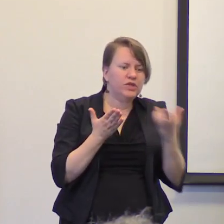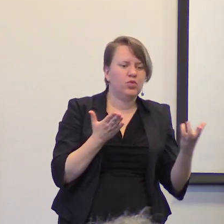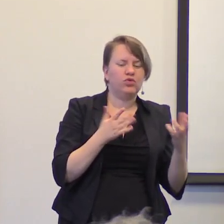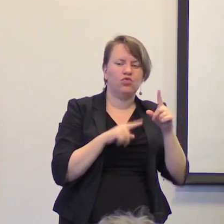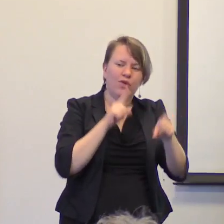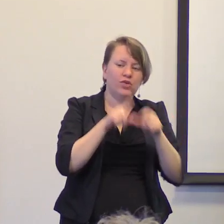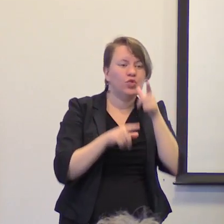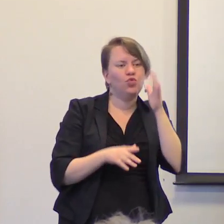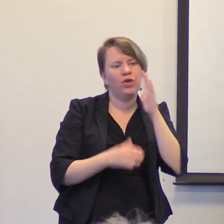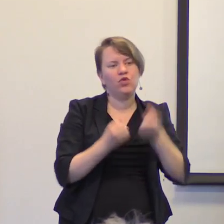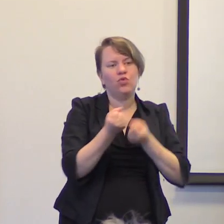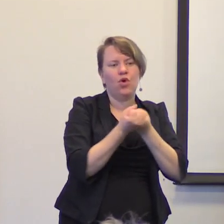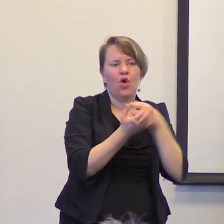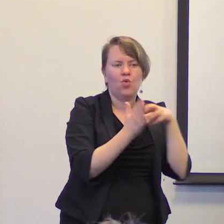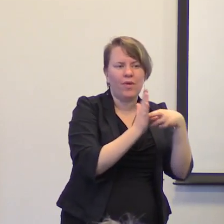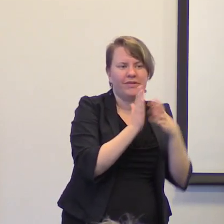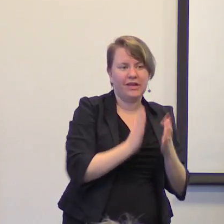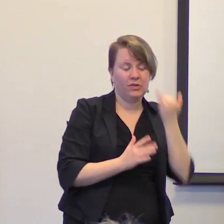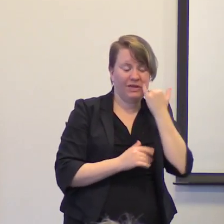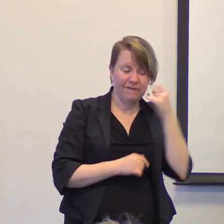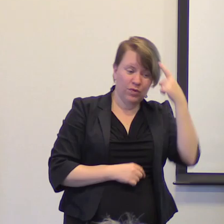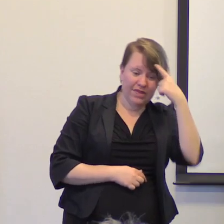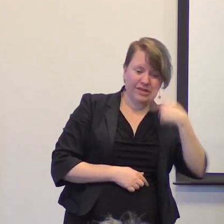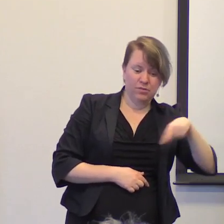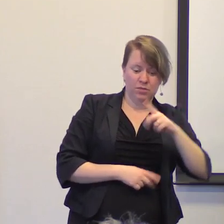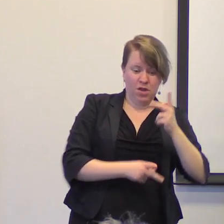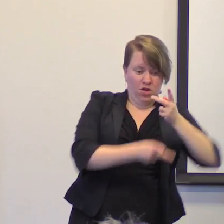Even if you think that somebody has been treated in a way that violates their civil liberties,